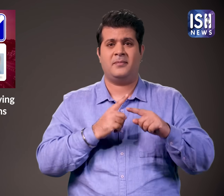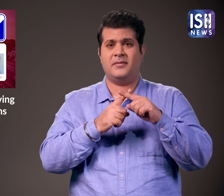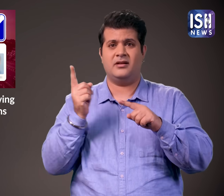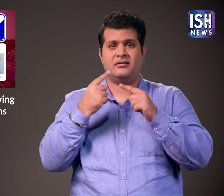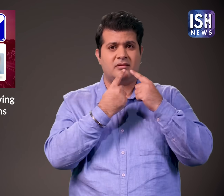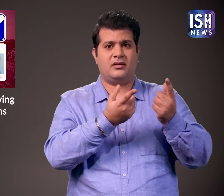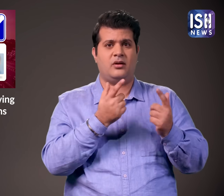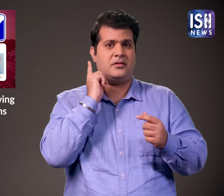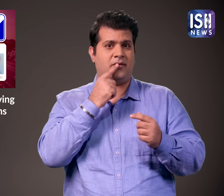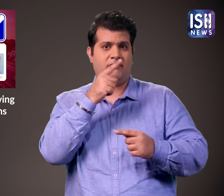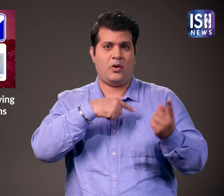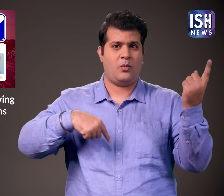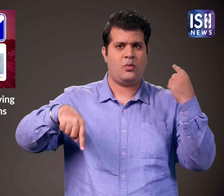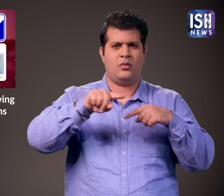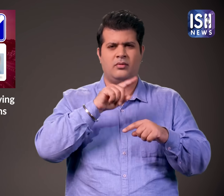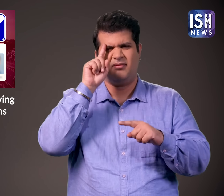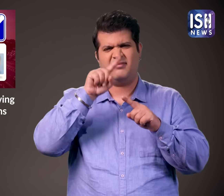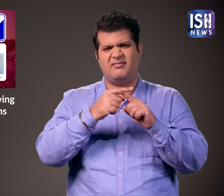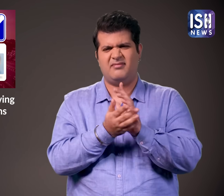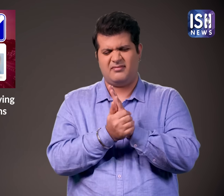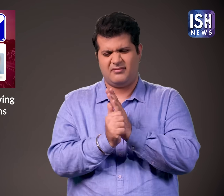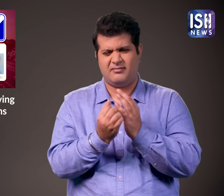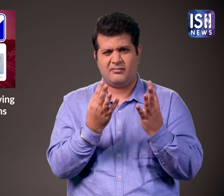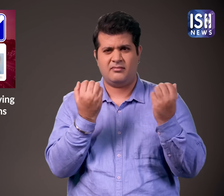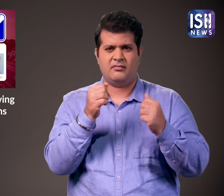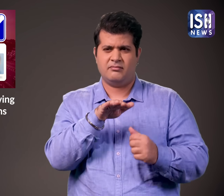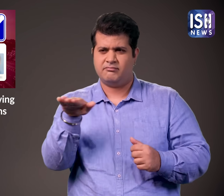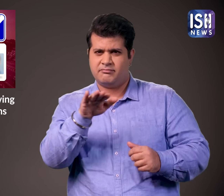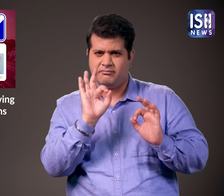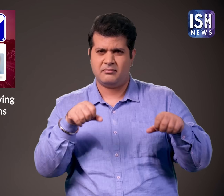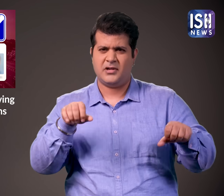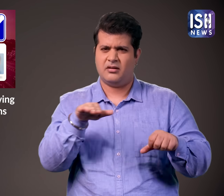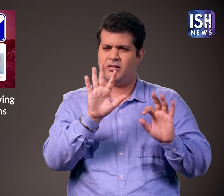He said that even though Deaf people have the skills to drive cars or motorbikes